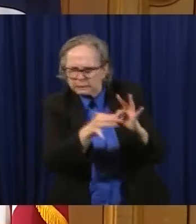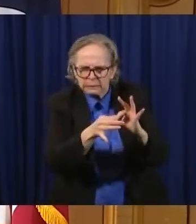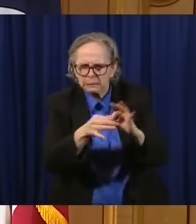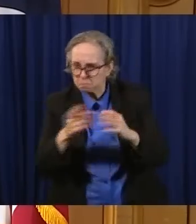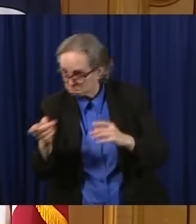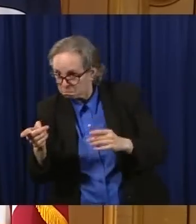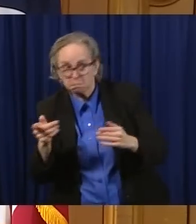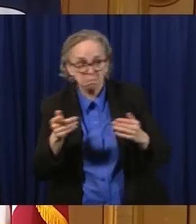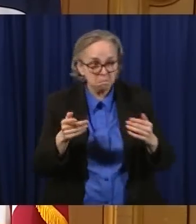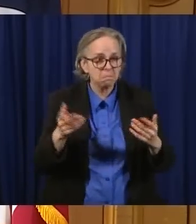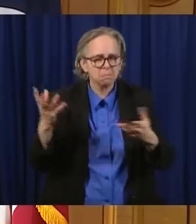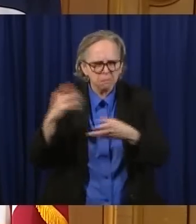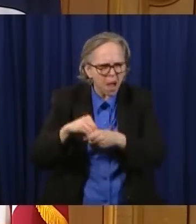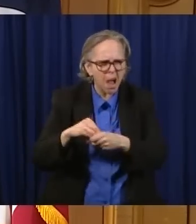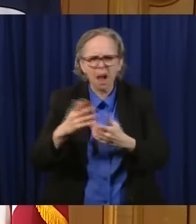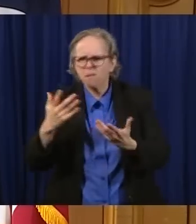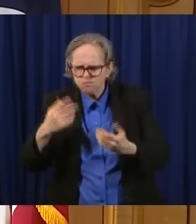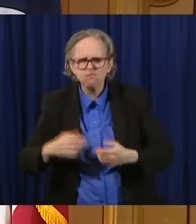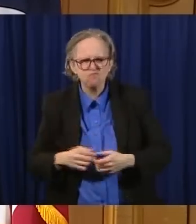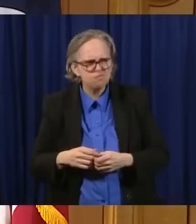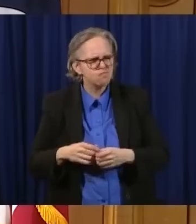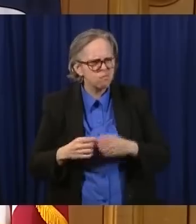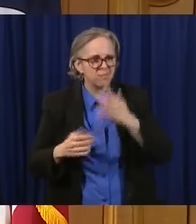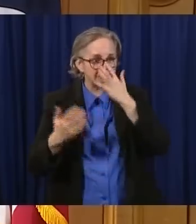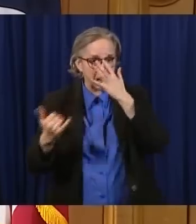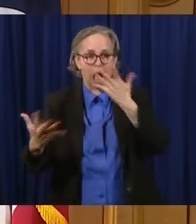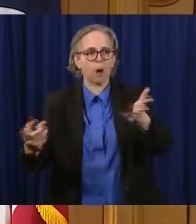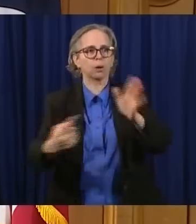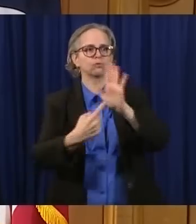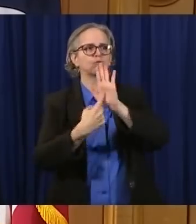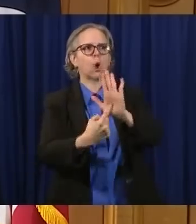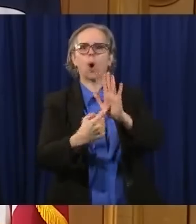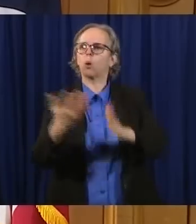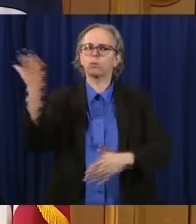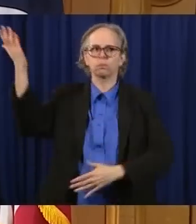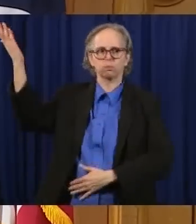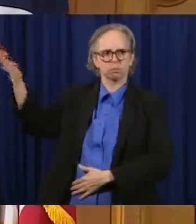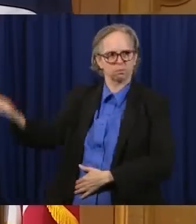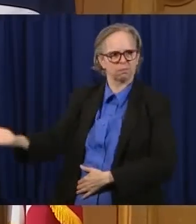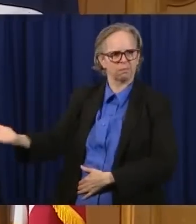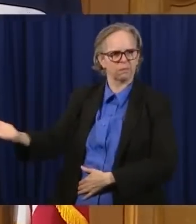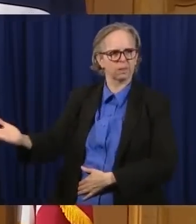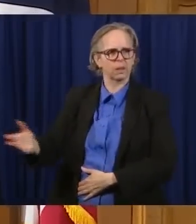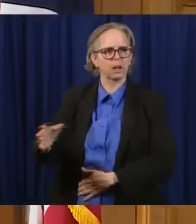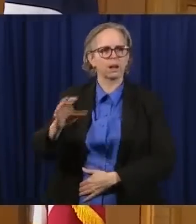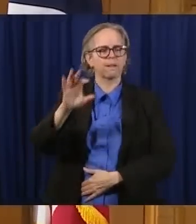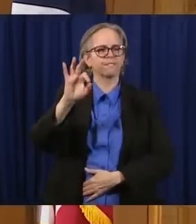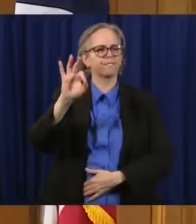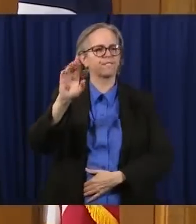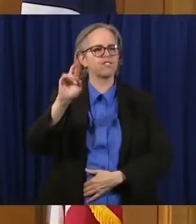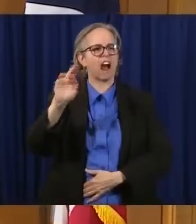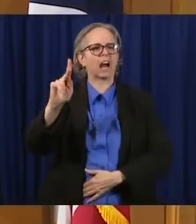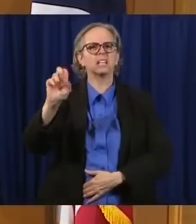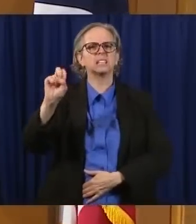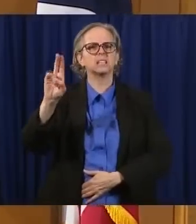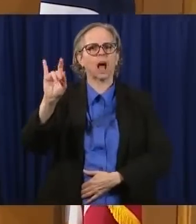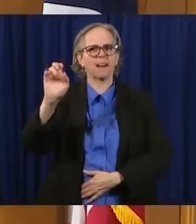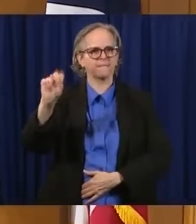SOME OF IT IS BASED ON MEDICAL SCIENCE AND WHAT WE'RE SEEING ARE COMPANIES THAT HAVE DONE QUITE A GOOD JOB.